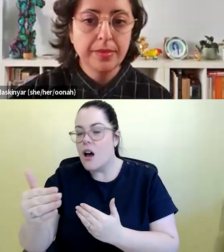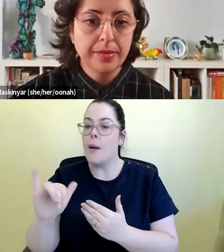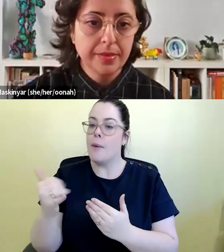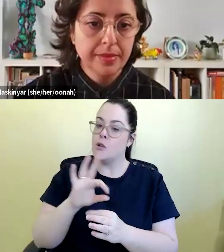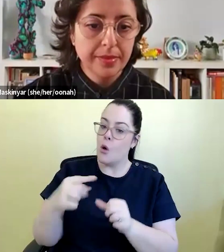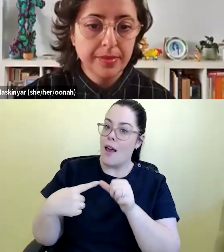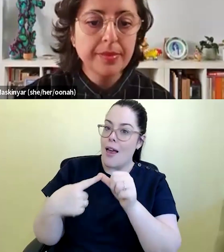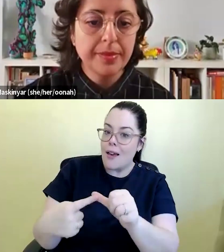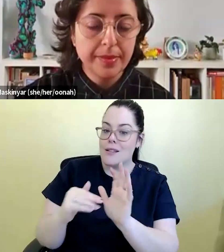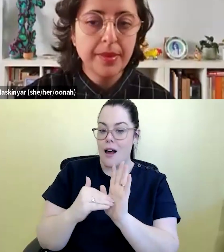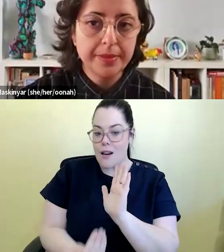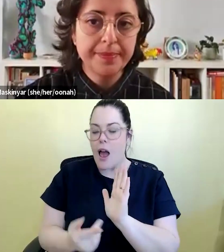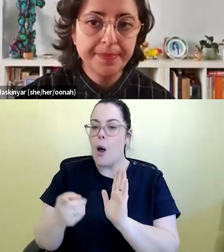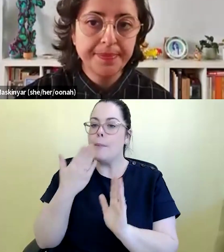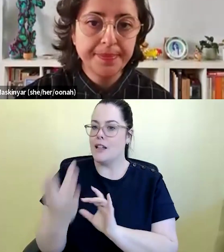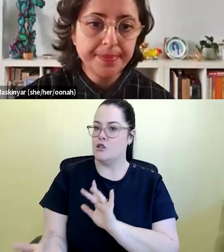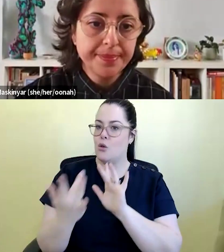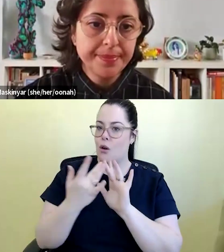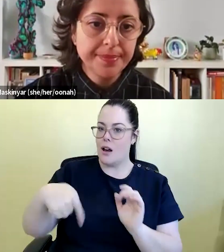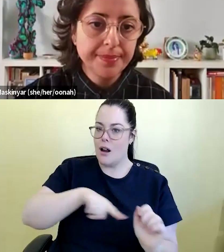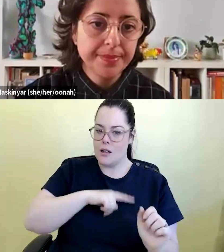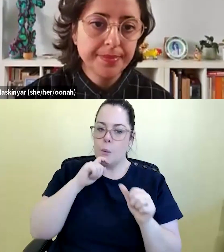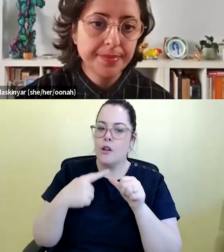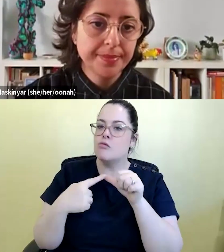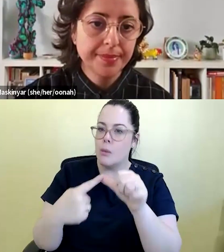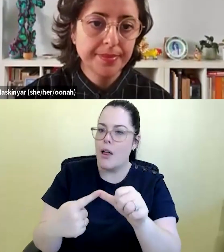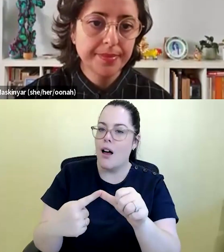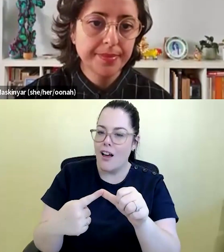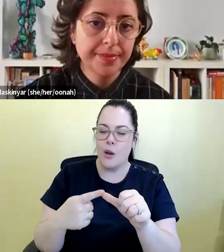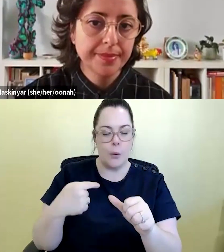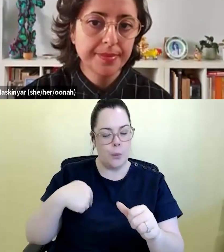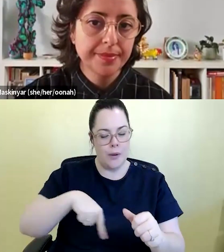to reach out to us we will get back to you. It is very much a supportive process, and it can be